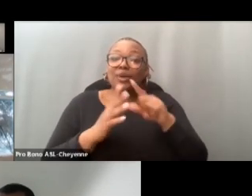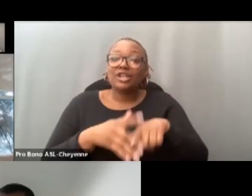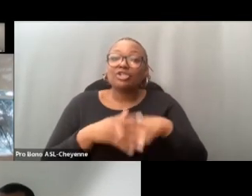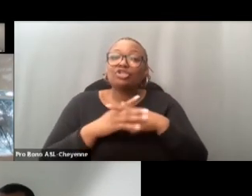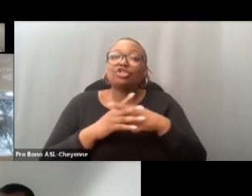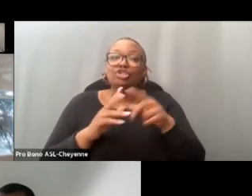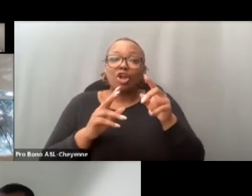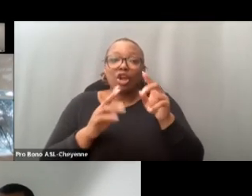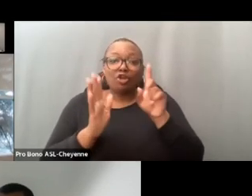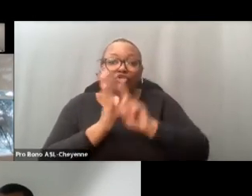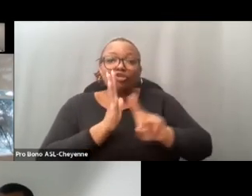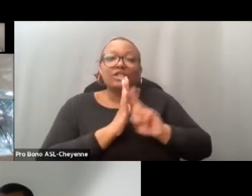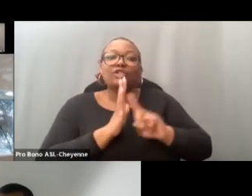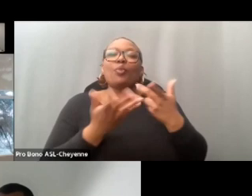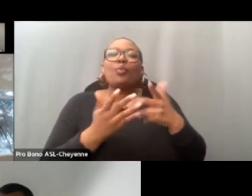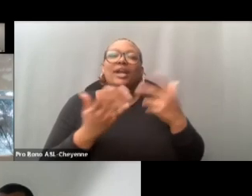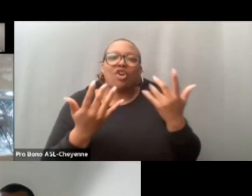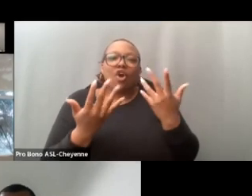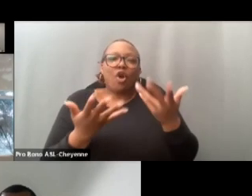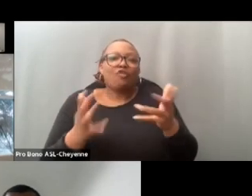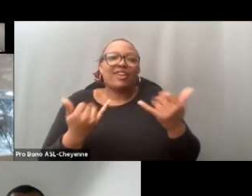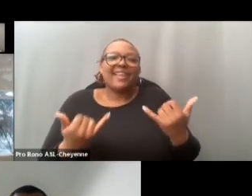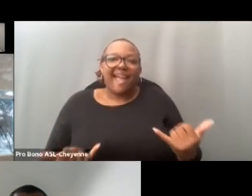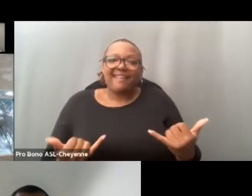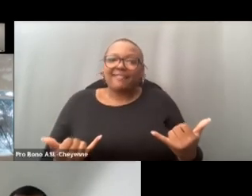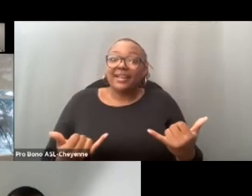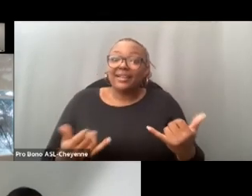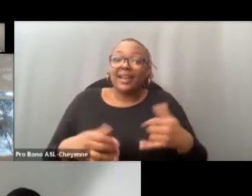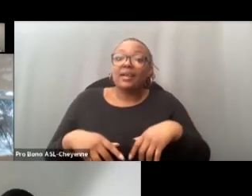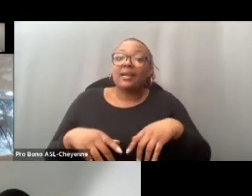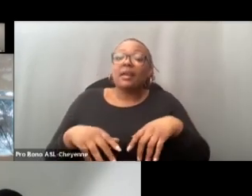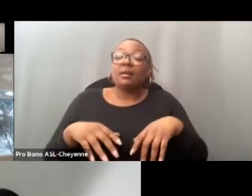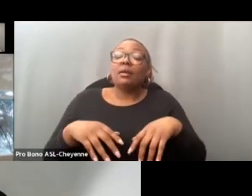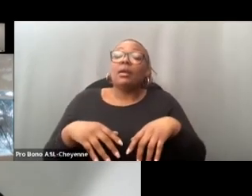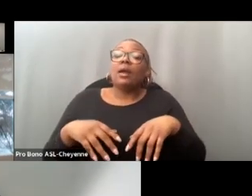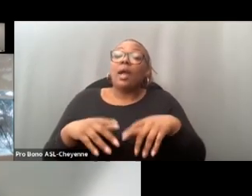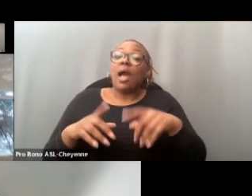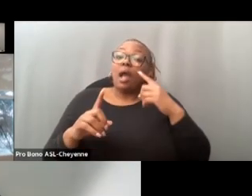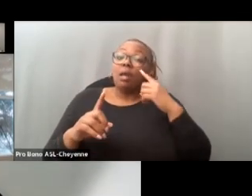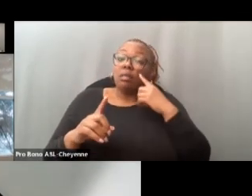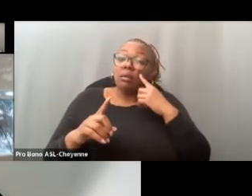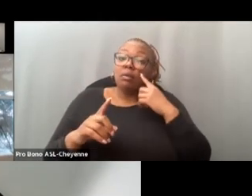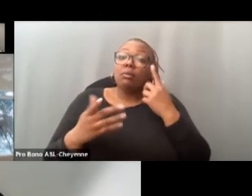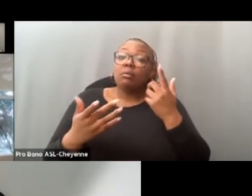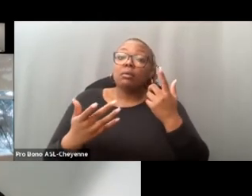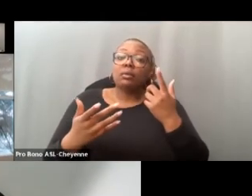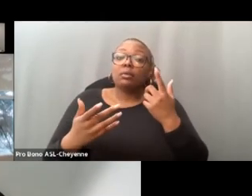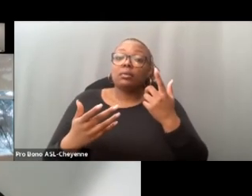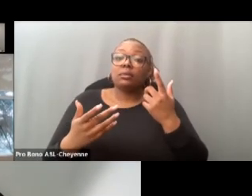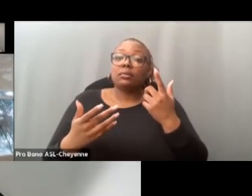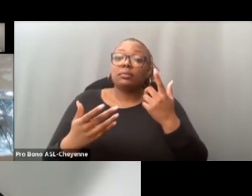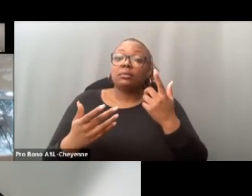into what is existing and happening in that spaces, and I, you know, Dr. Ogunnubi mentioned South Africa,